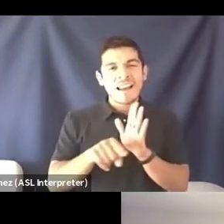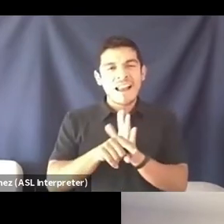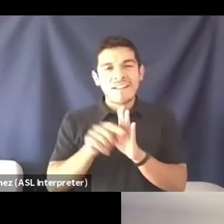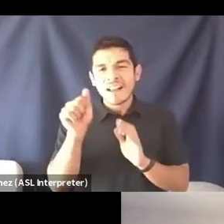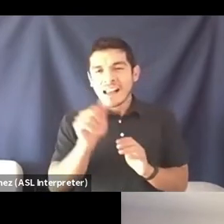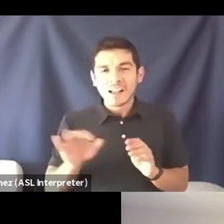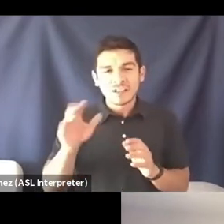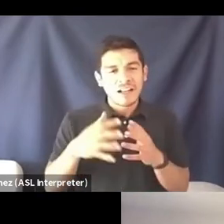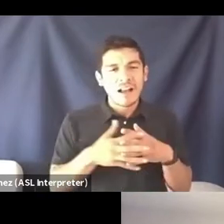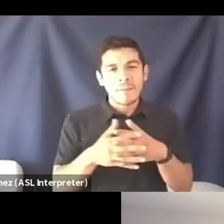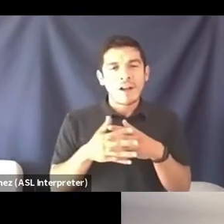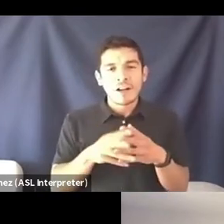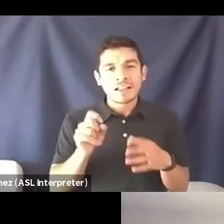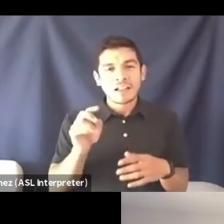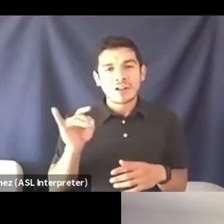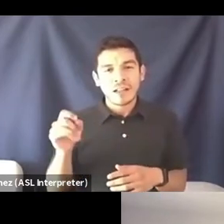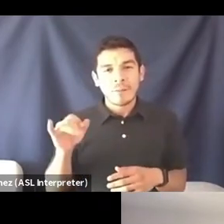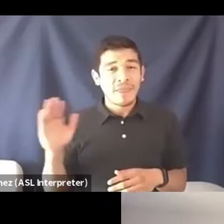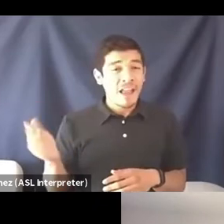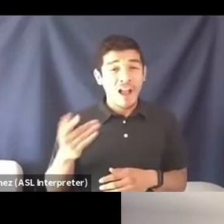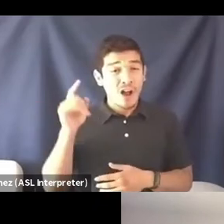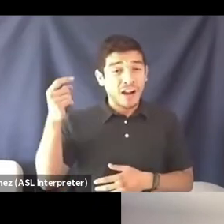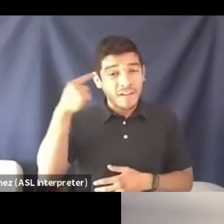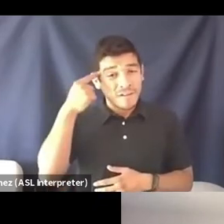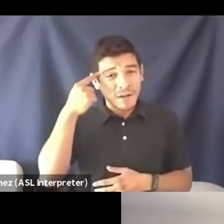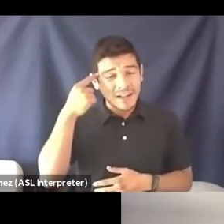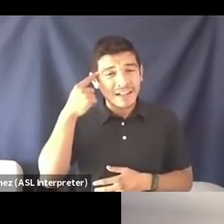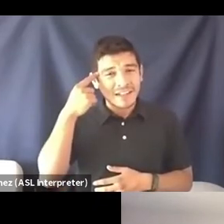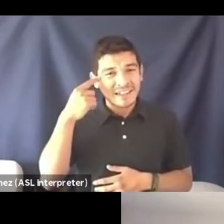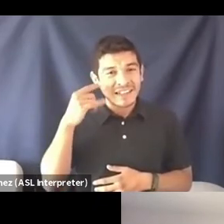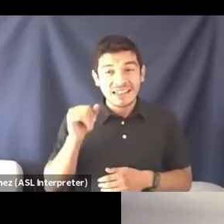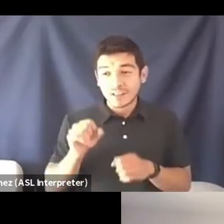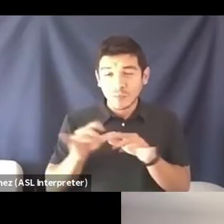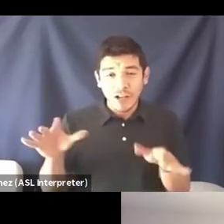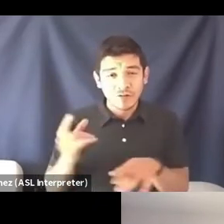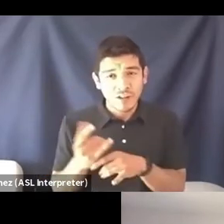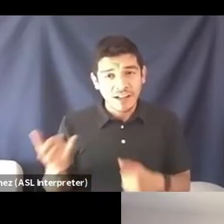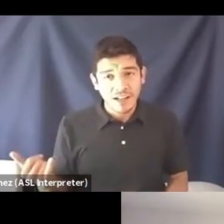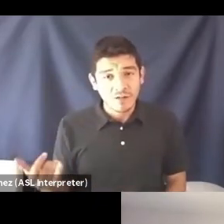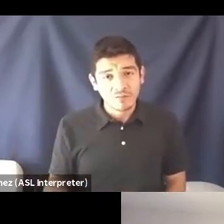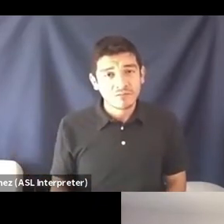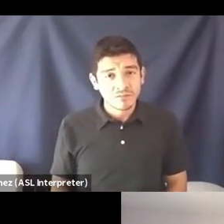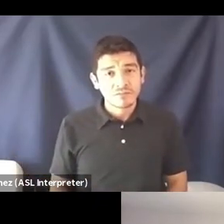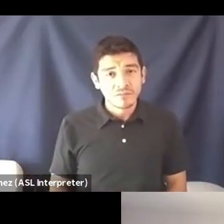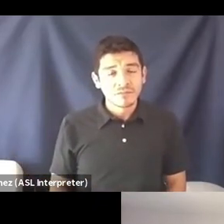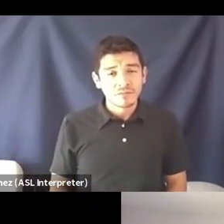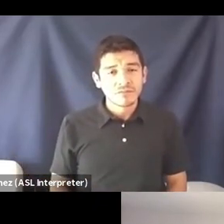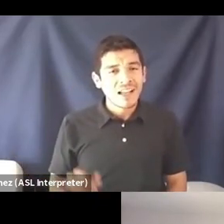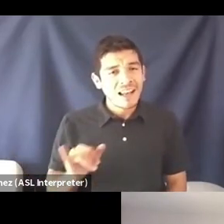that our own government is spreading. And like I said, tell this story